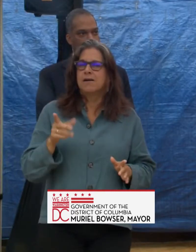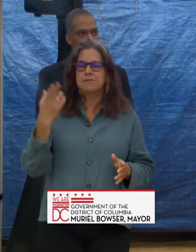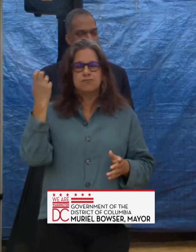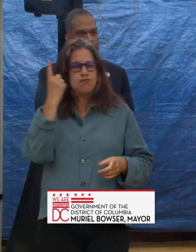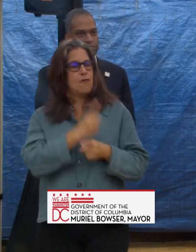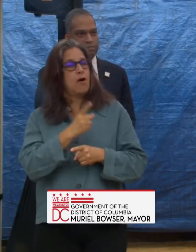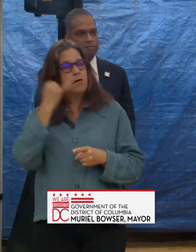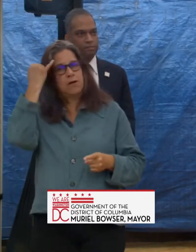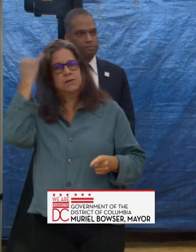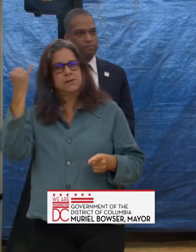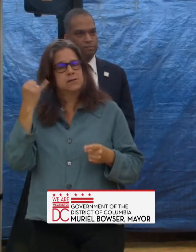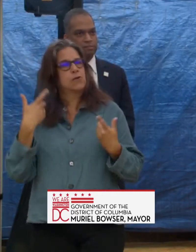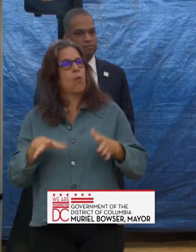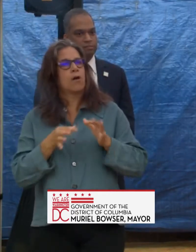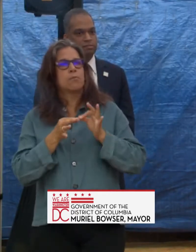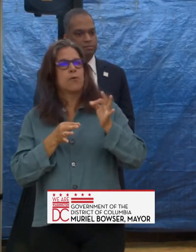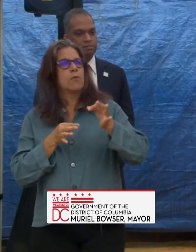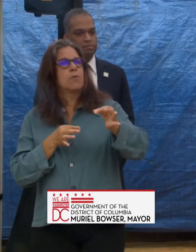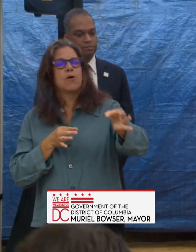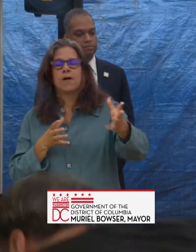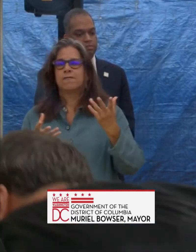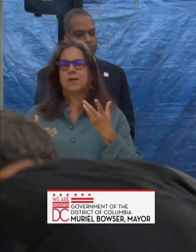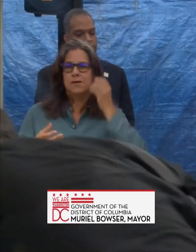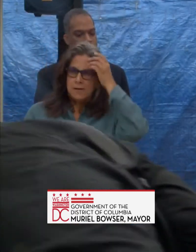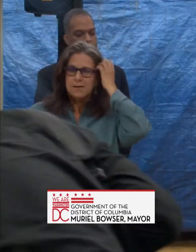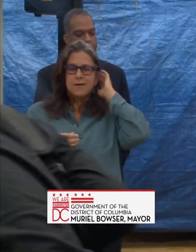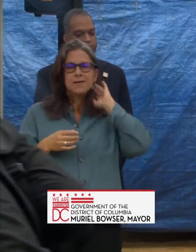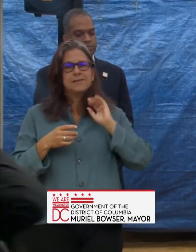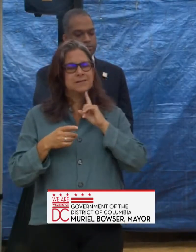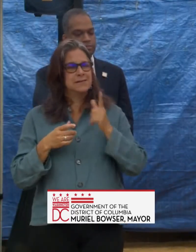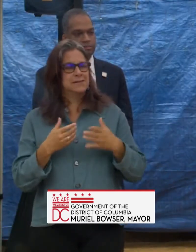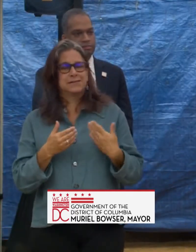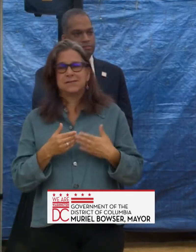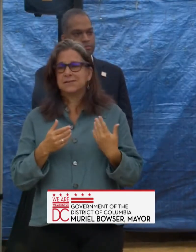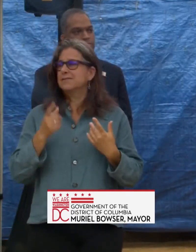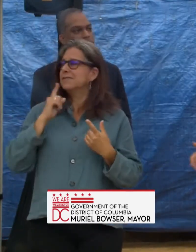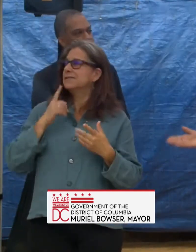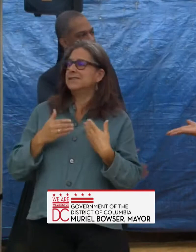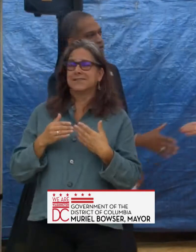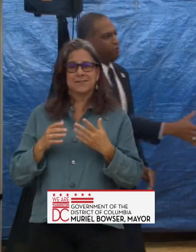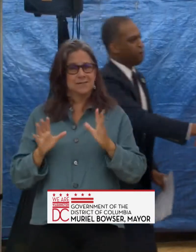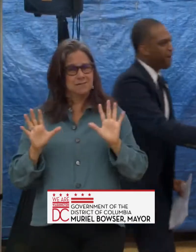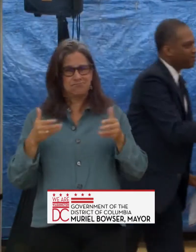EXERCISING REAL LEADERSHIP FOR PEOPLE WHO REALLY NEED IT THE MOST. BRANDON TODD.